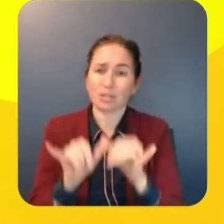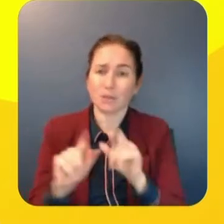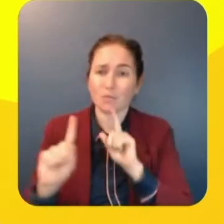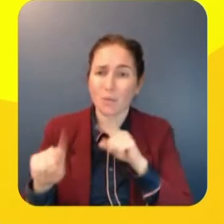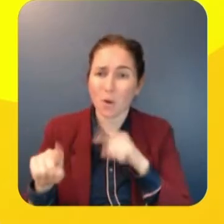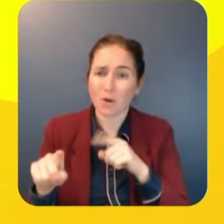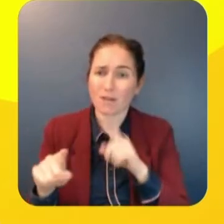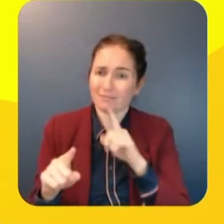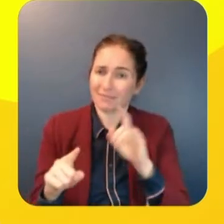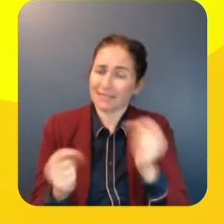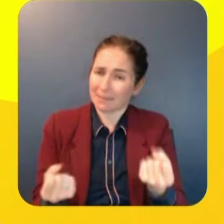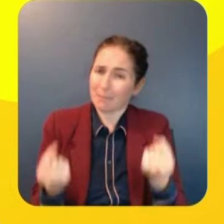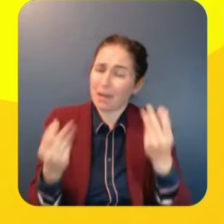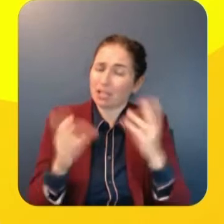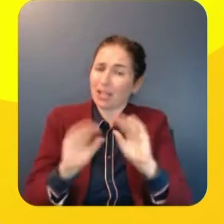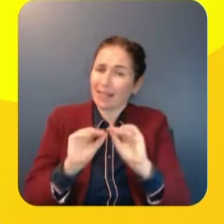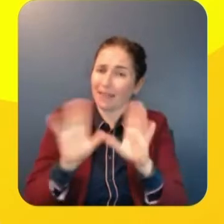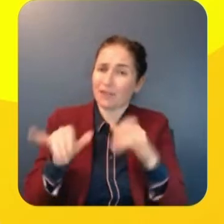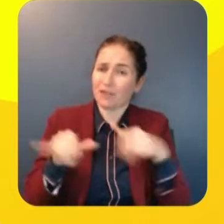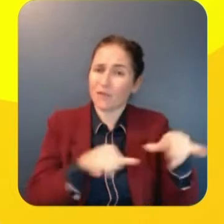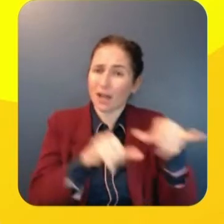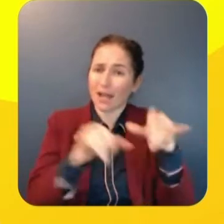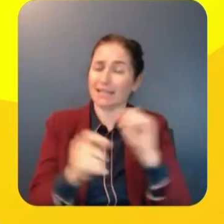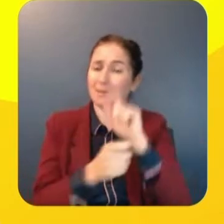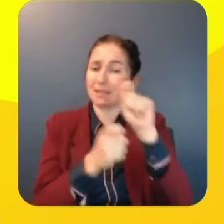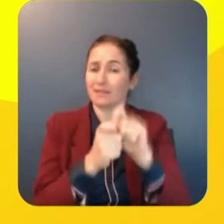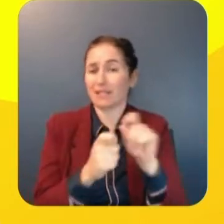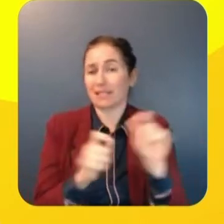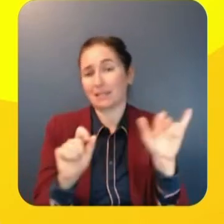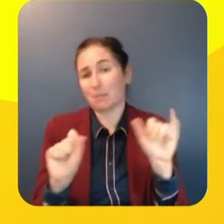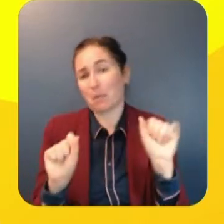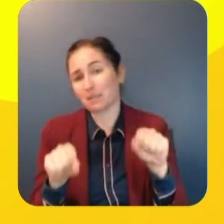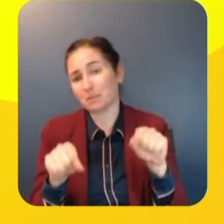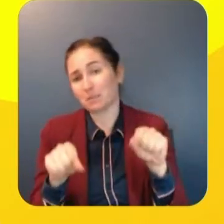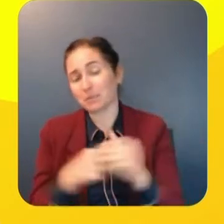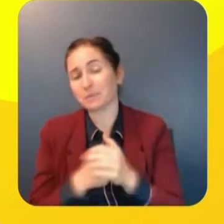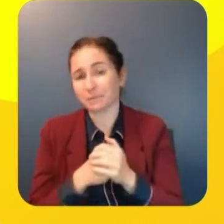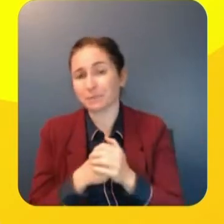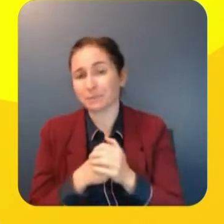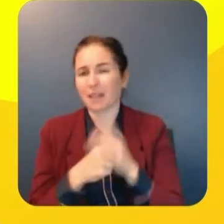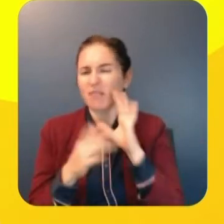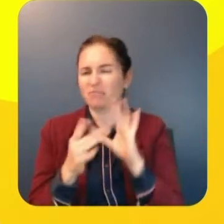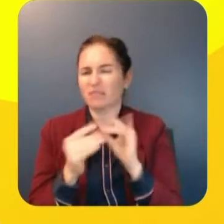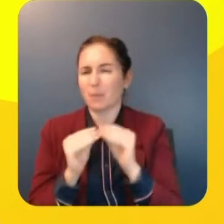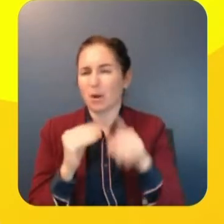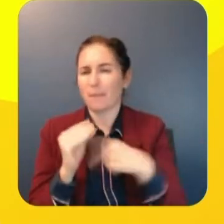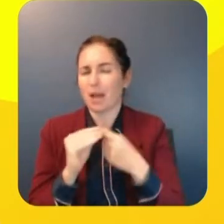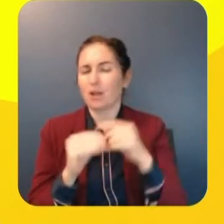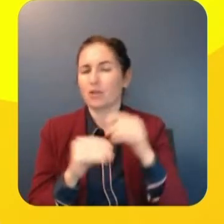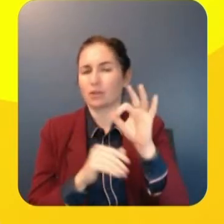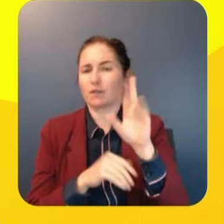uniformity, and specificity as possible. And I'll talk more about our framework for that and how we work through that,